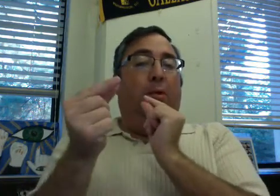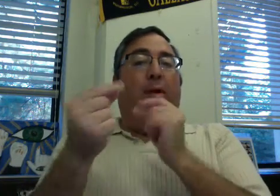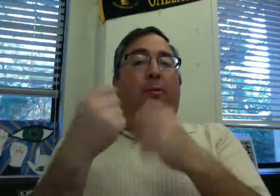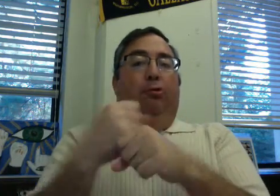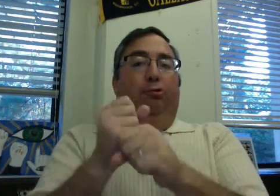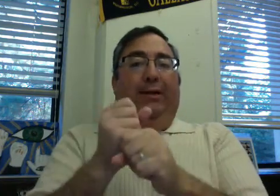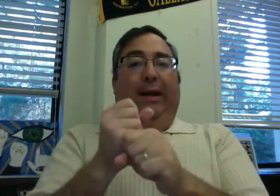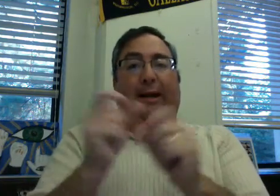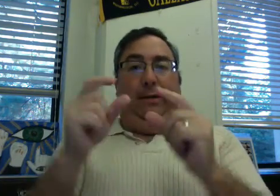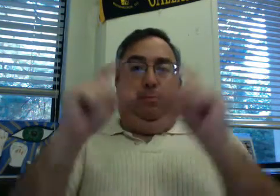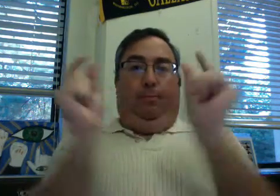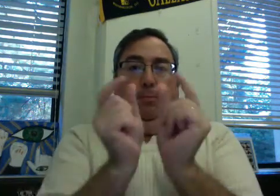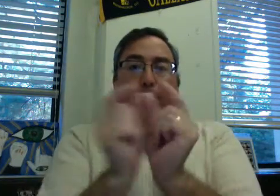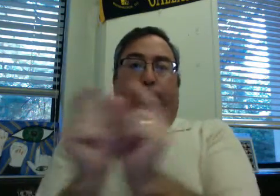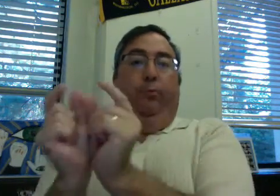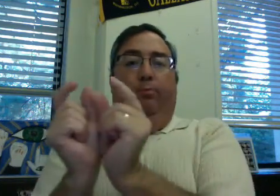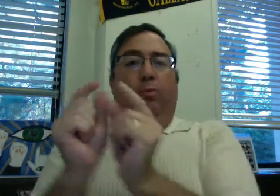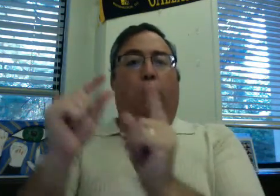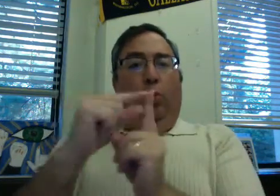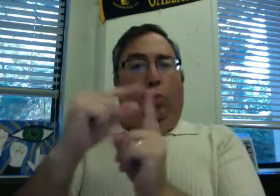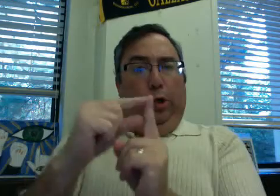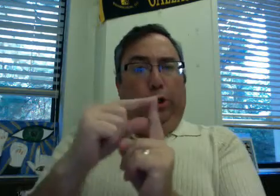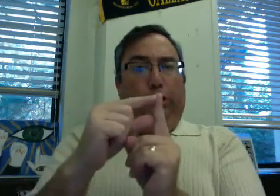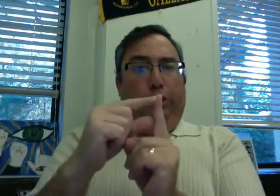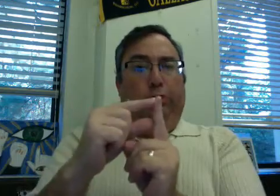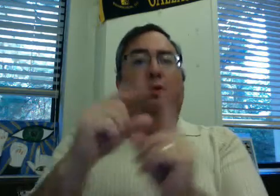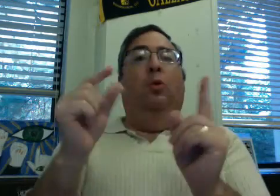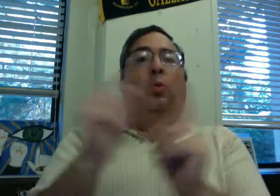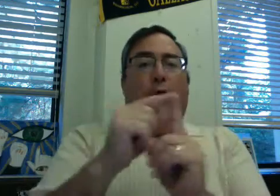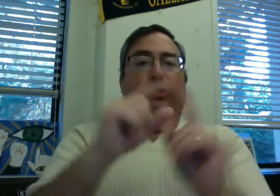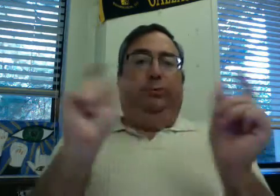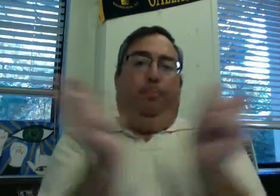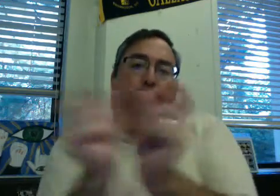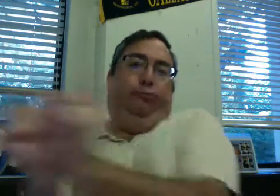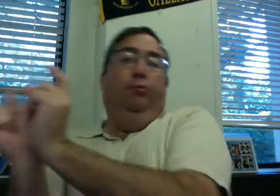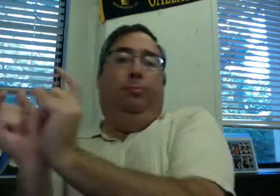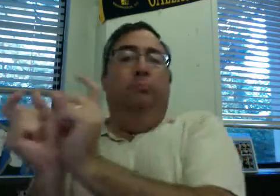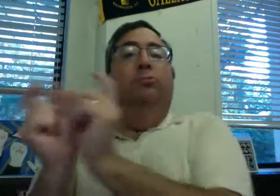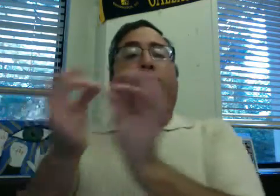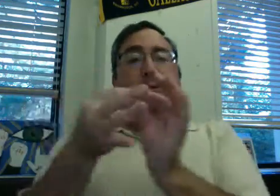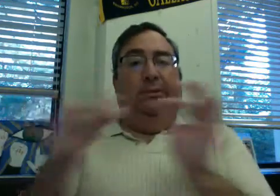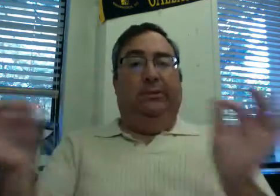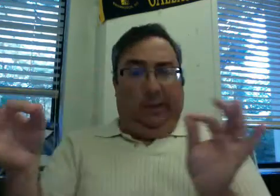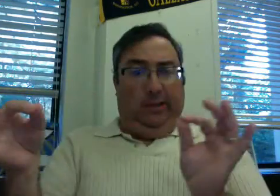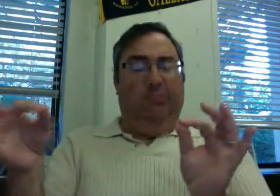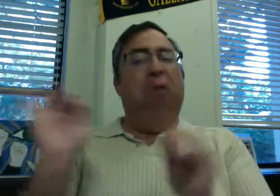And those words are put together into sentences.